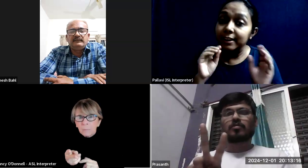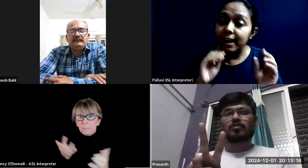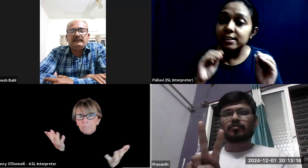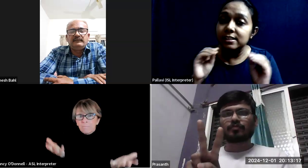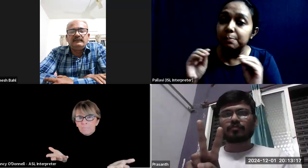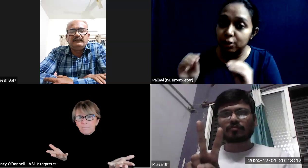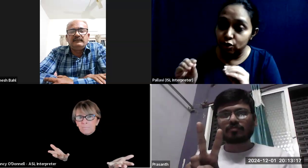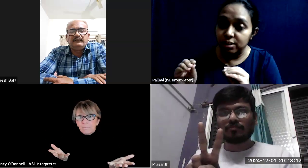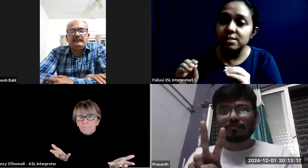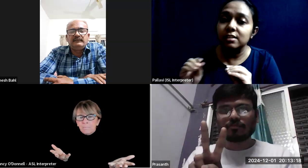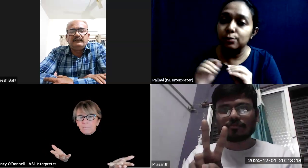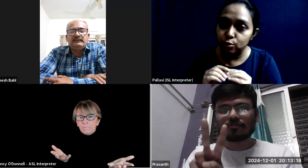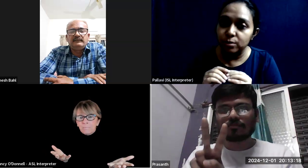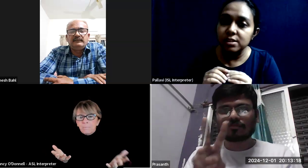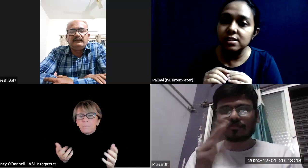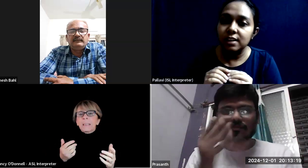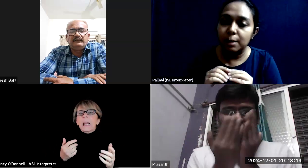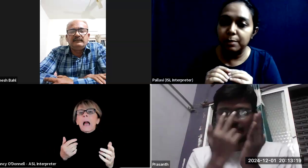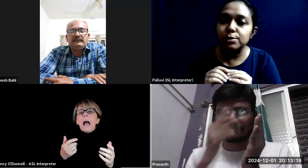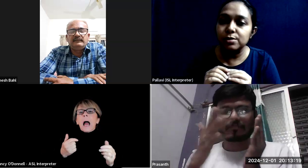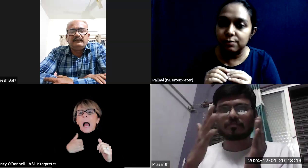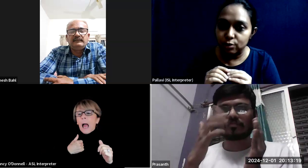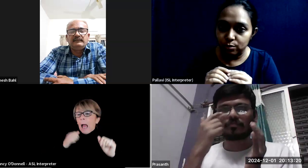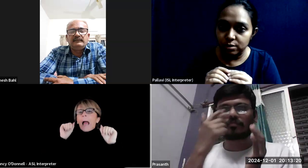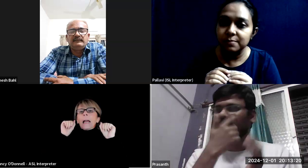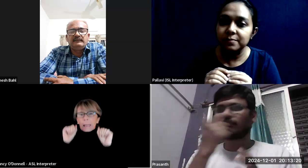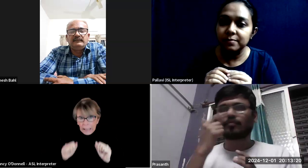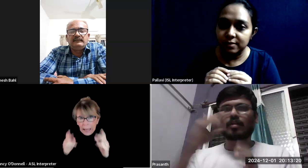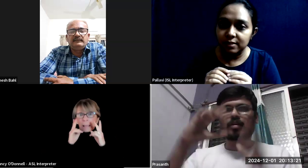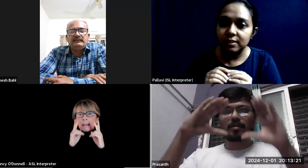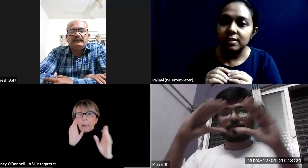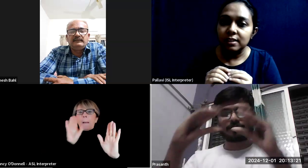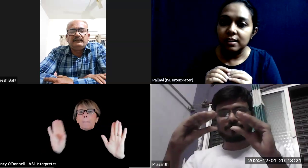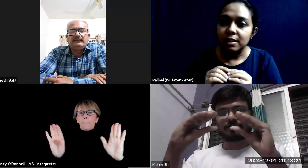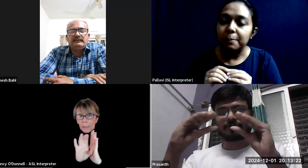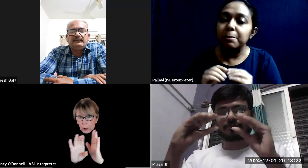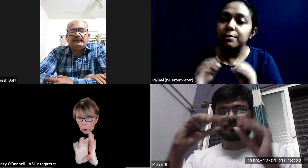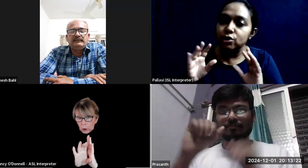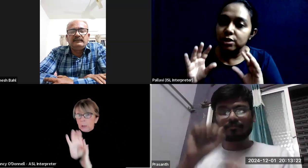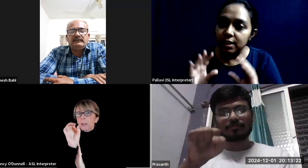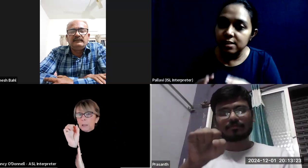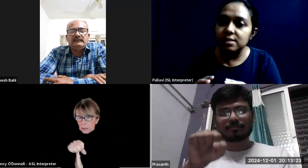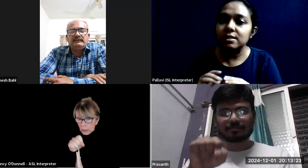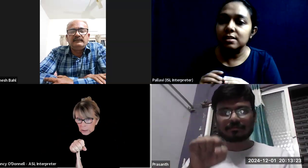I can see pictures, the visuals. I'm able to see visuals But my vision is my vision is